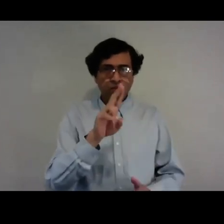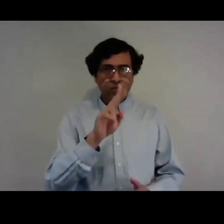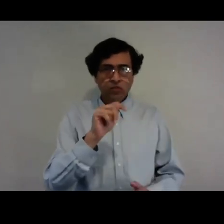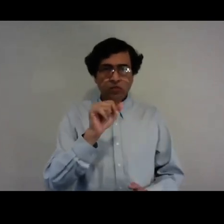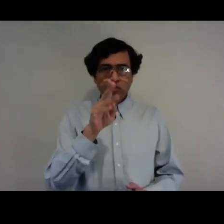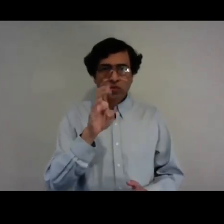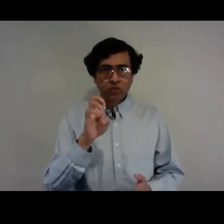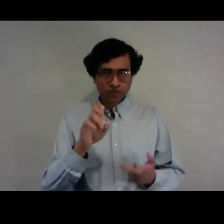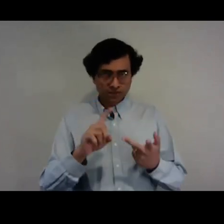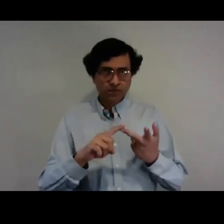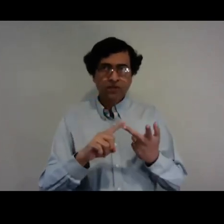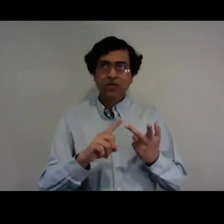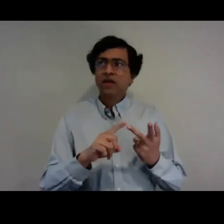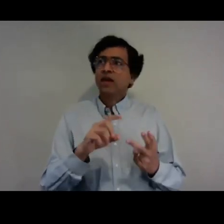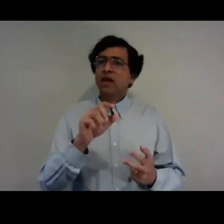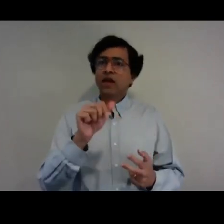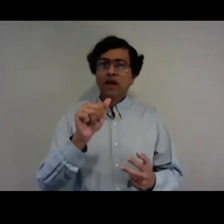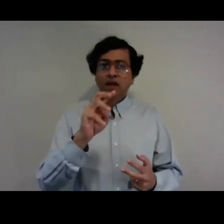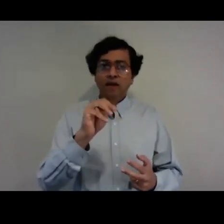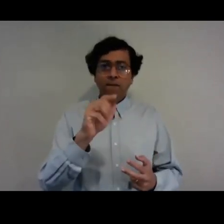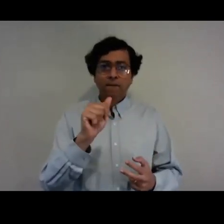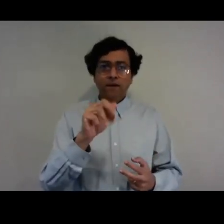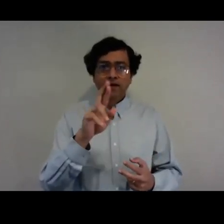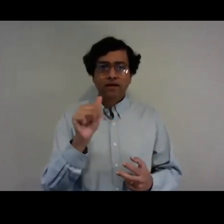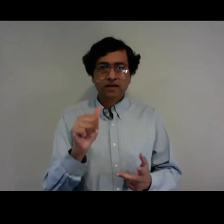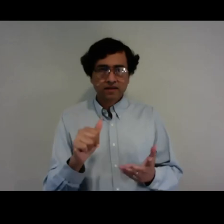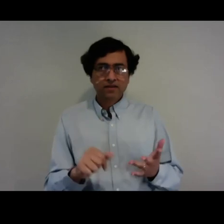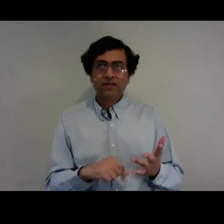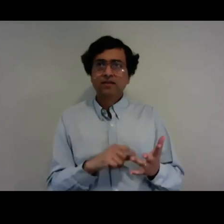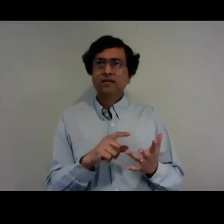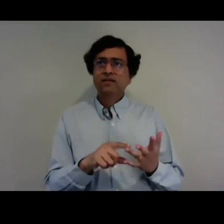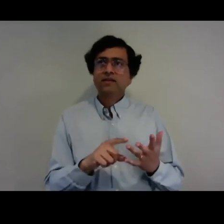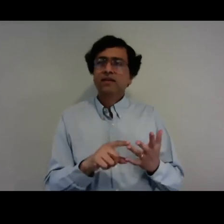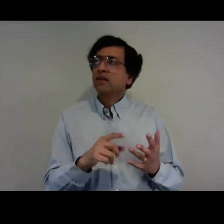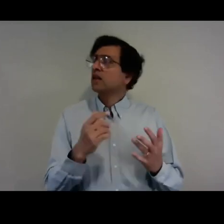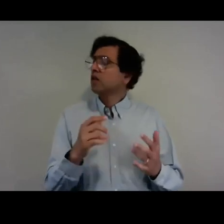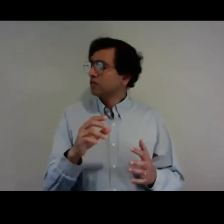And there are several YouTube videos that you can look at for that.